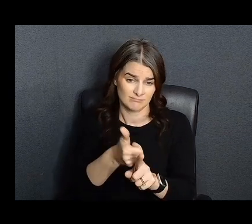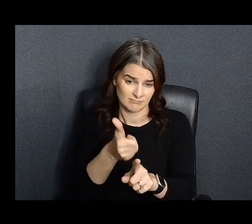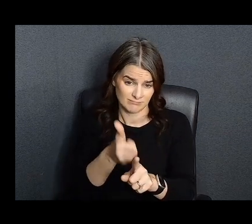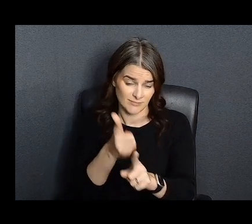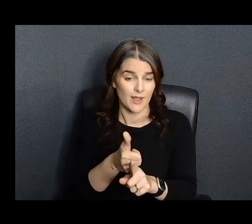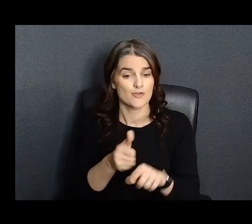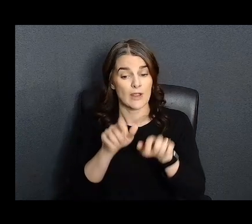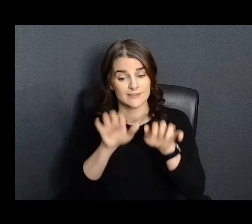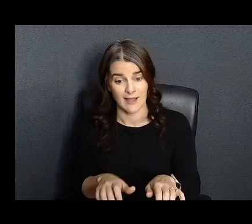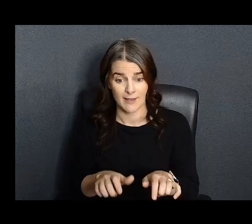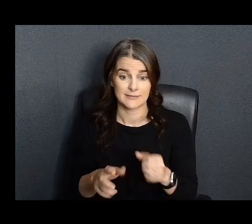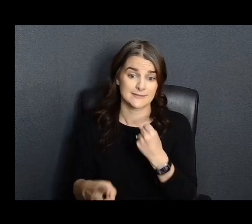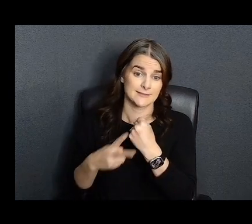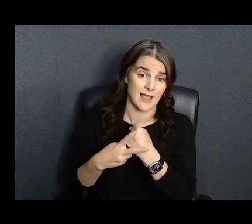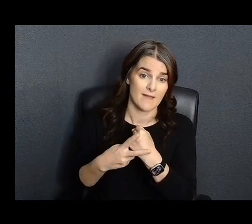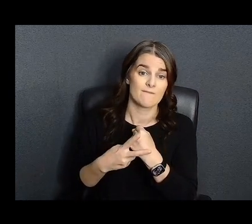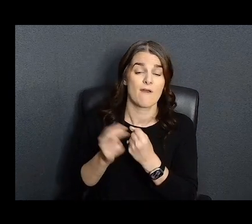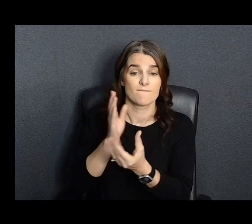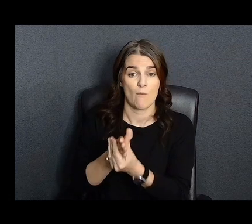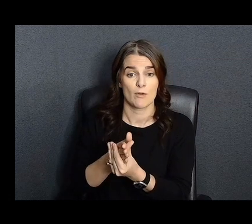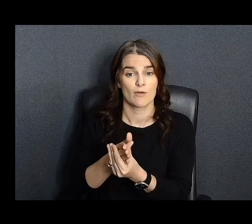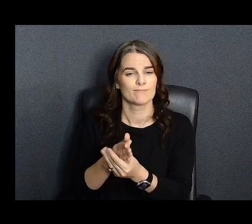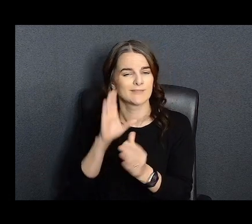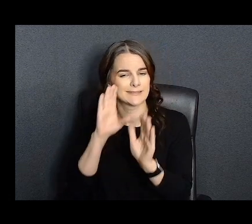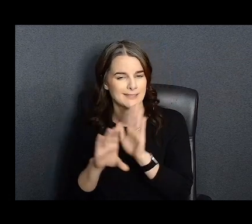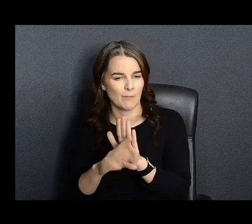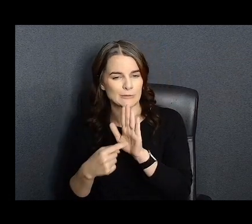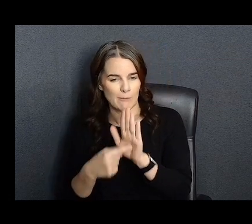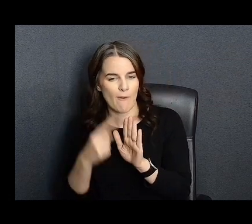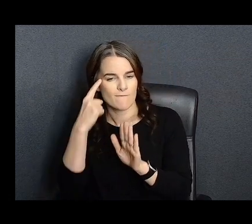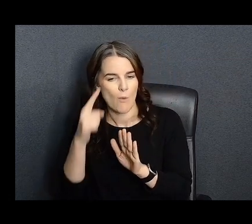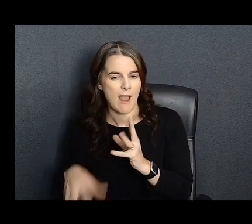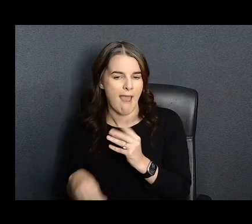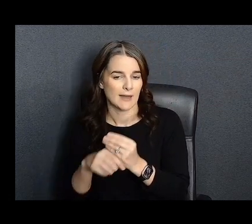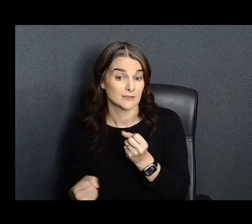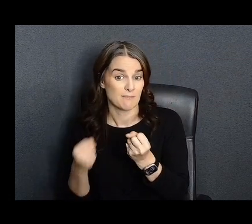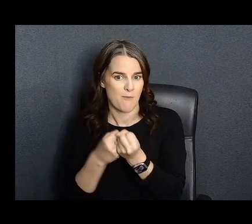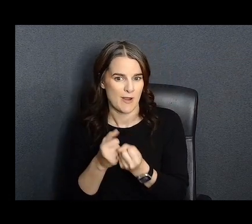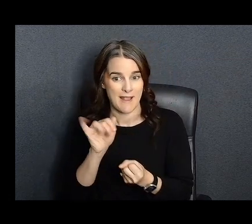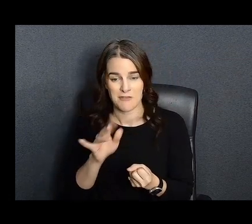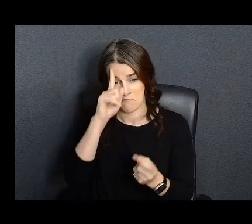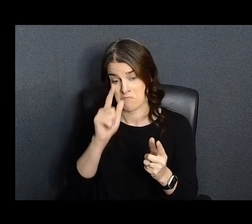and use that symbol support for added support if you so choose.